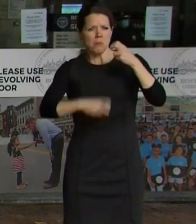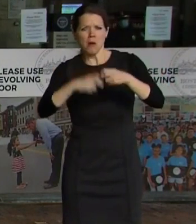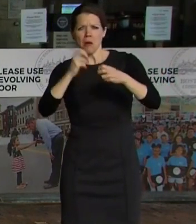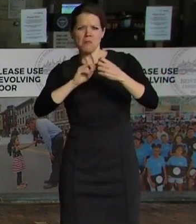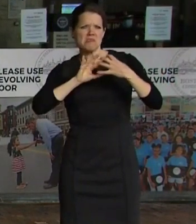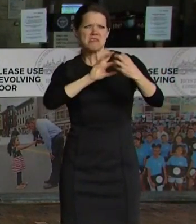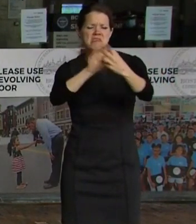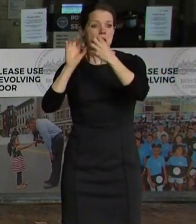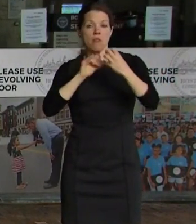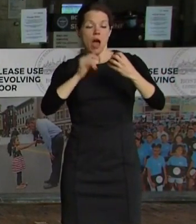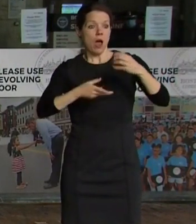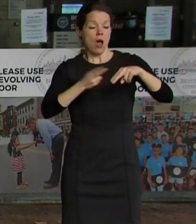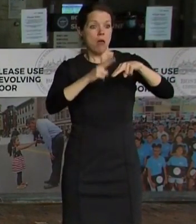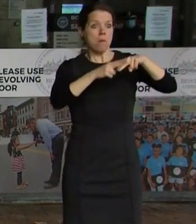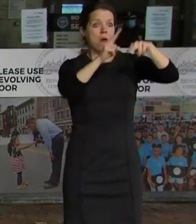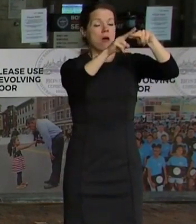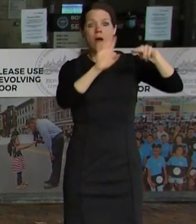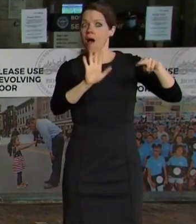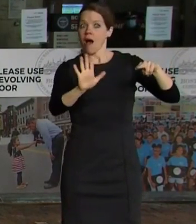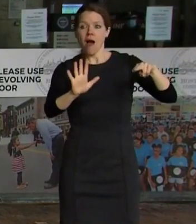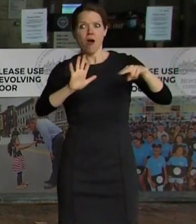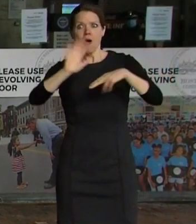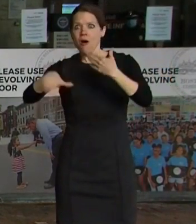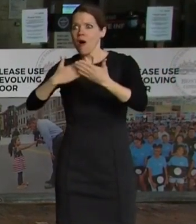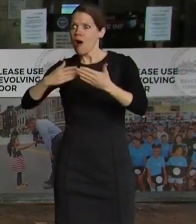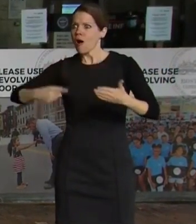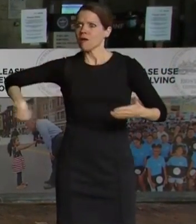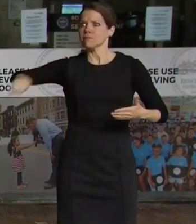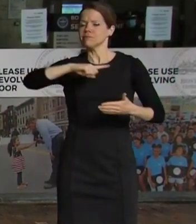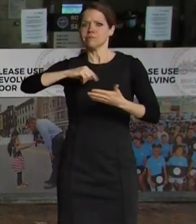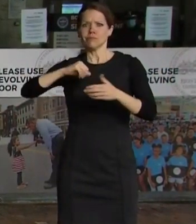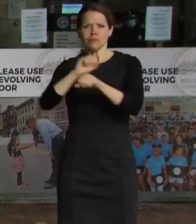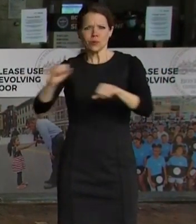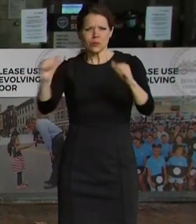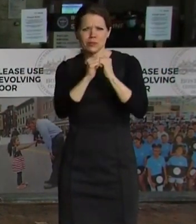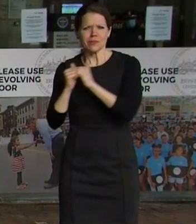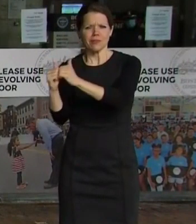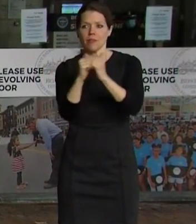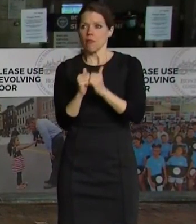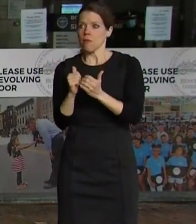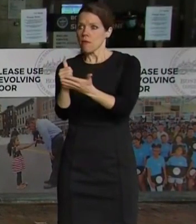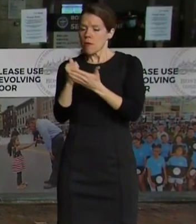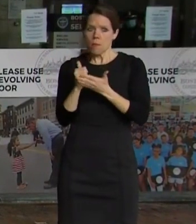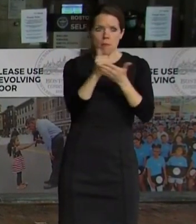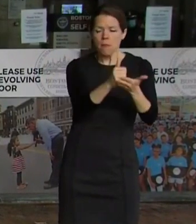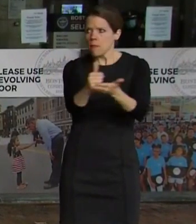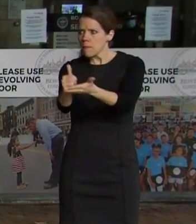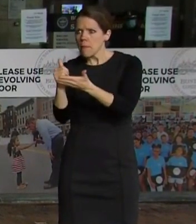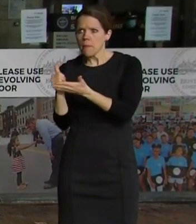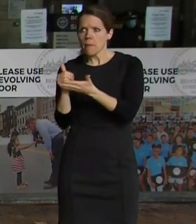ARE NOT DESENSITIZED AND THEY ARE HELPING US PUT AWAY THE PEOPLE THAT NEED TO BE PUT AWAY. AS IT GOES TO FIGHTING CRIME,